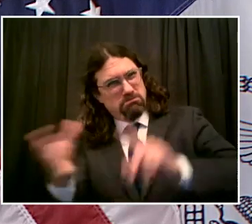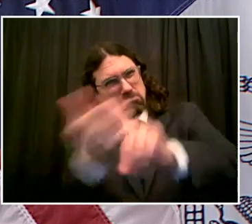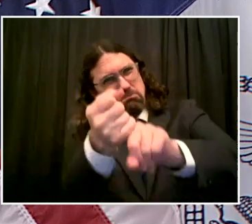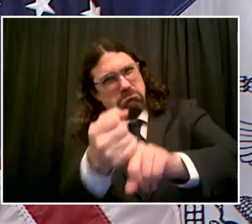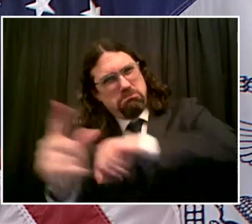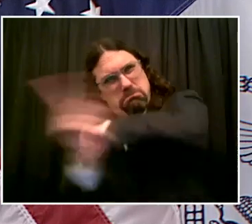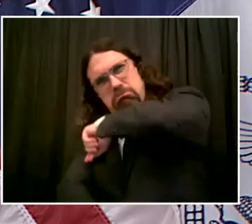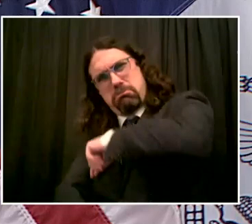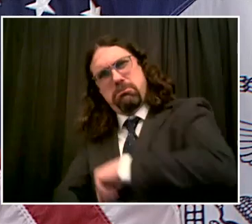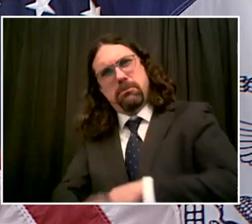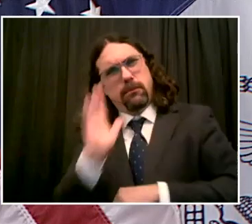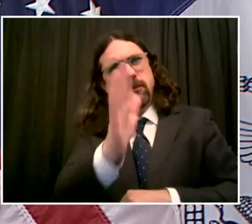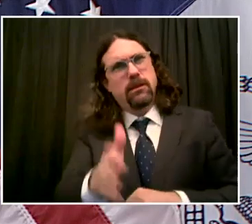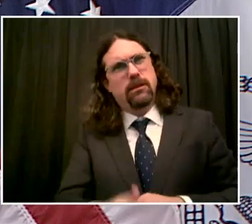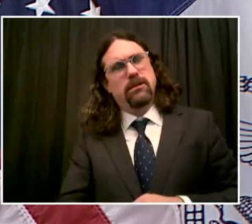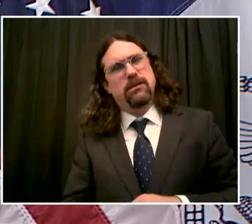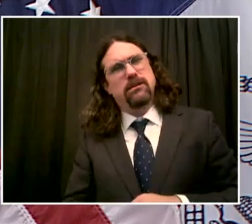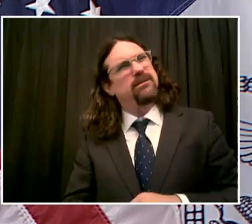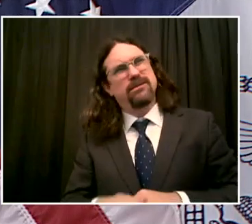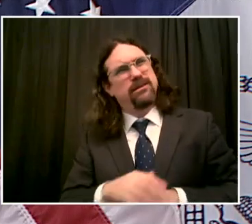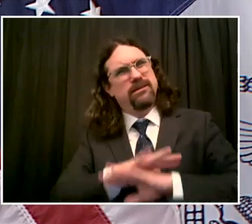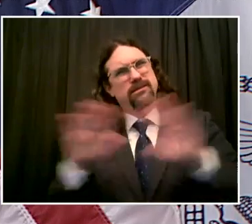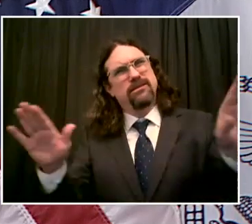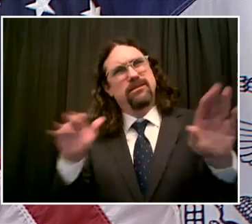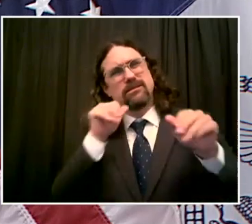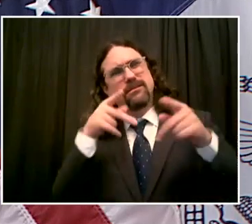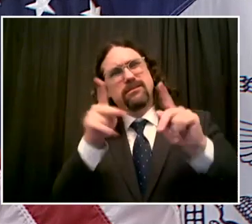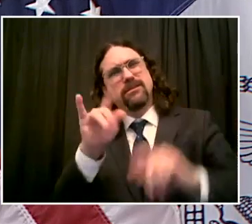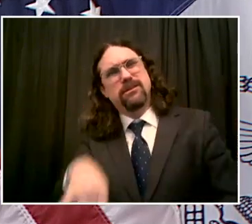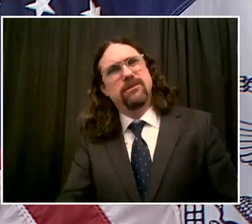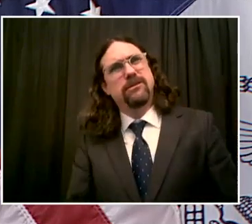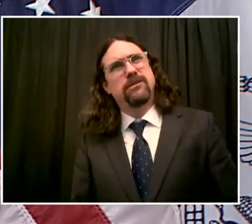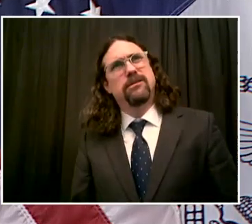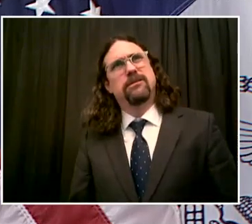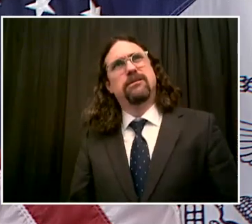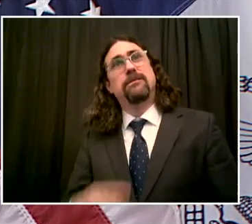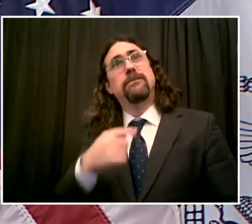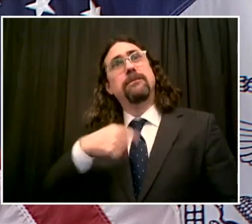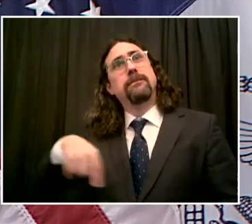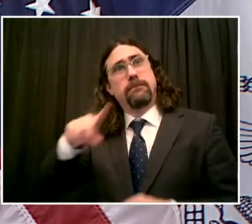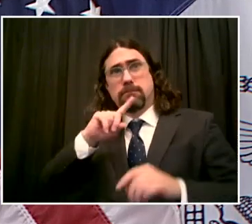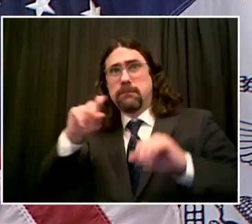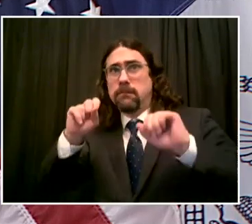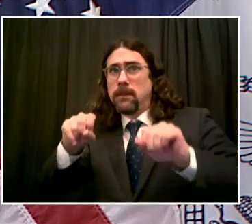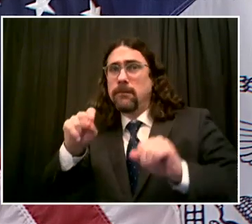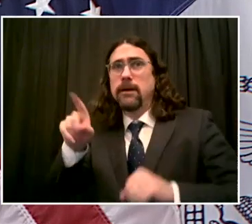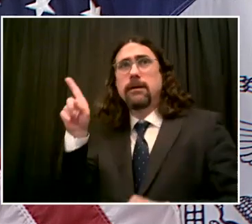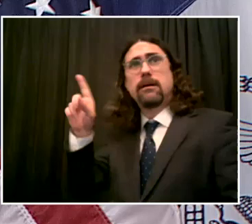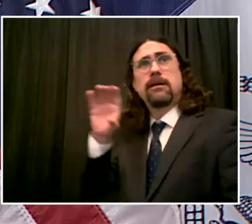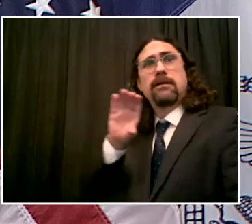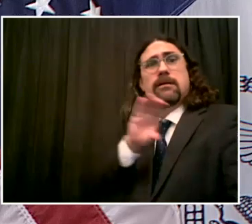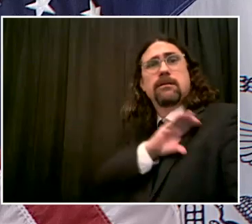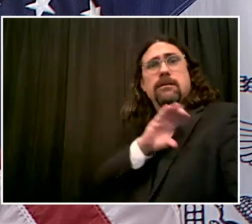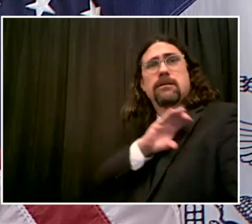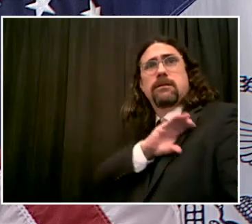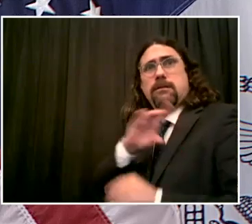NEED TO SFUFER THE CONSEQUENCES. THERE MAY BE TIMES WHERE POLICE OFFICERS ARE BEING MOBILIZED TO GET TO SOMEPLACE AND STARTS